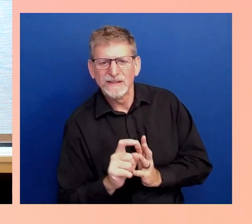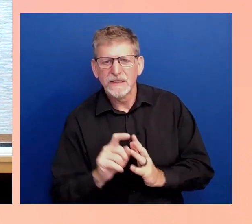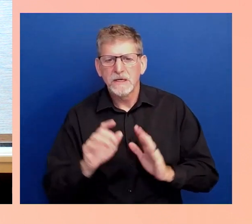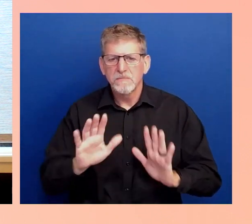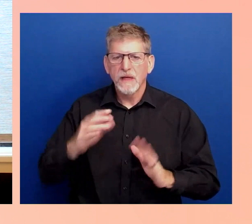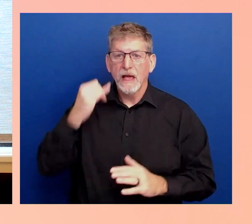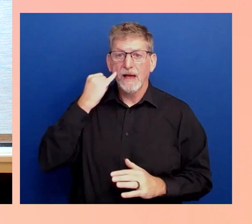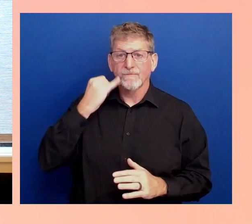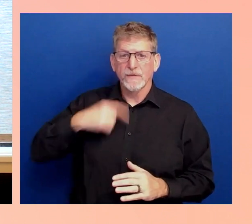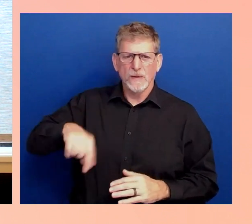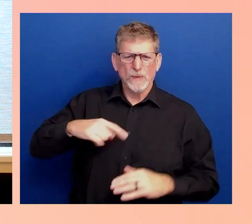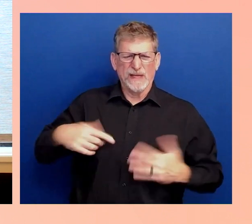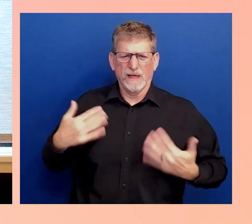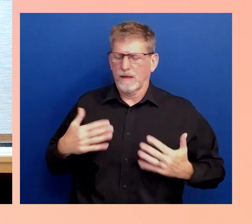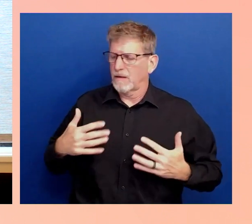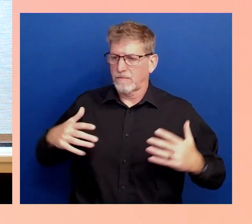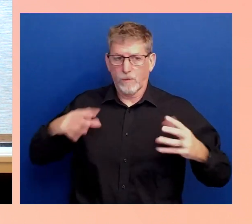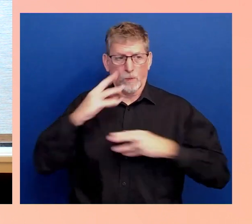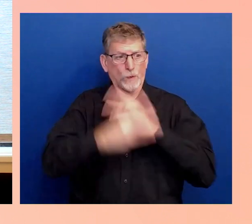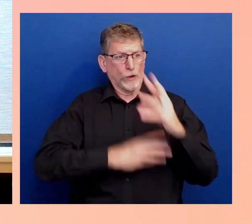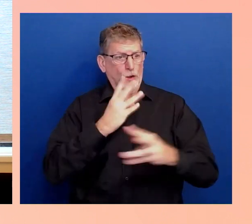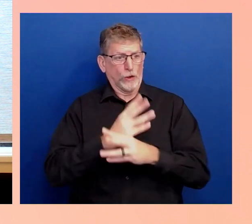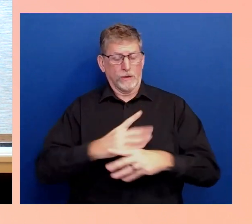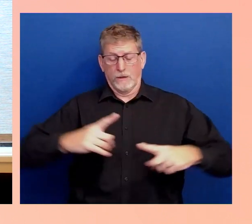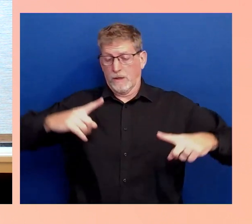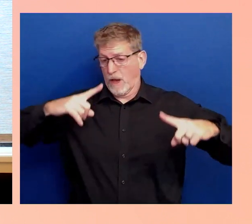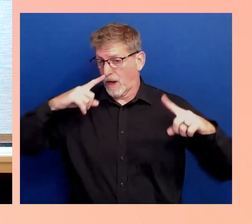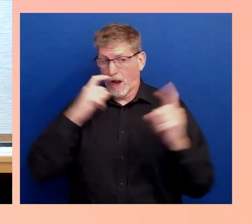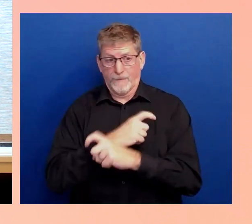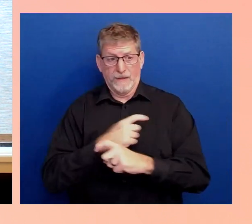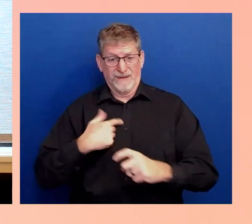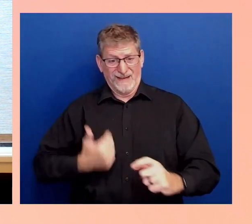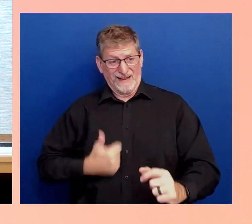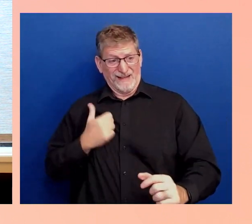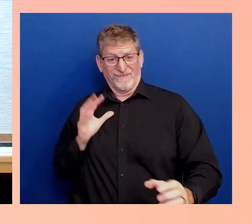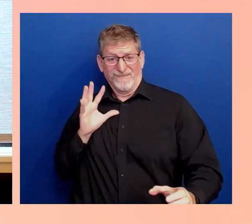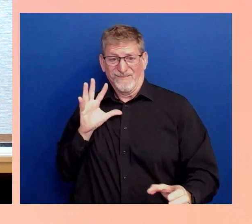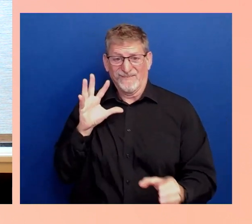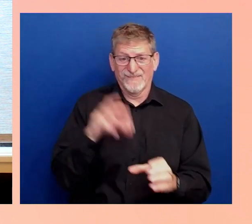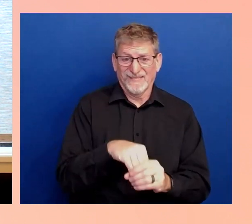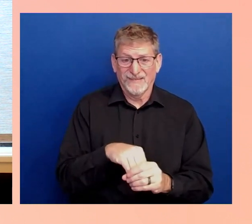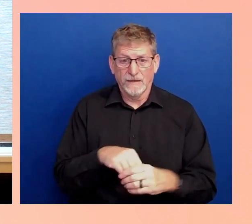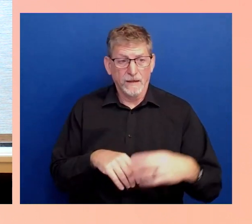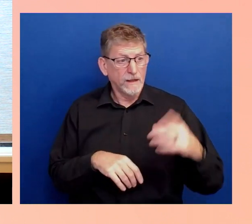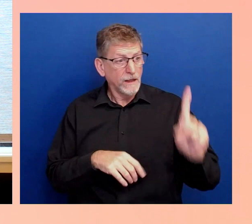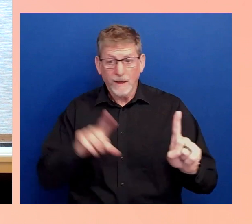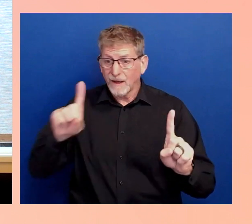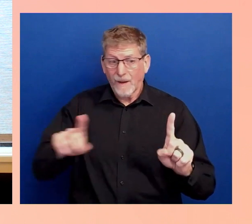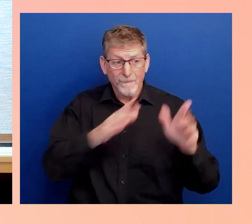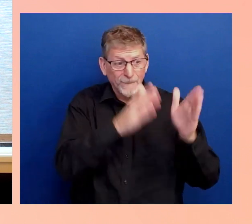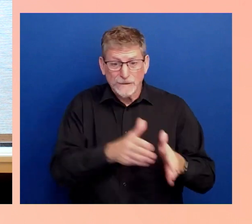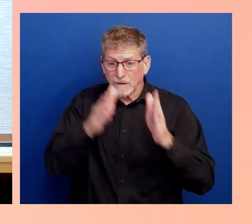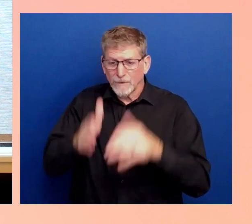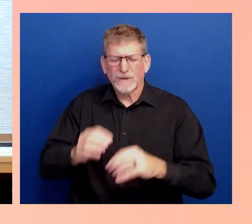where no two people are alike, and our understanding of how they're different and how they approach things,